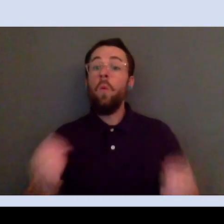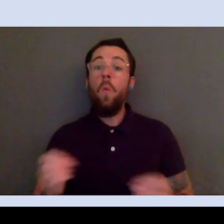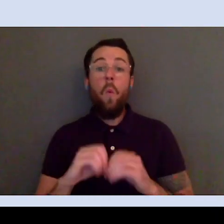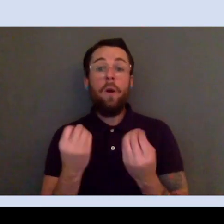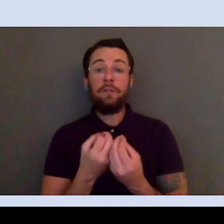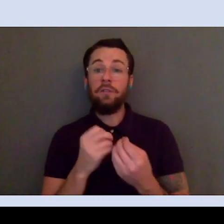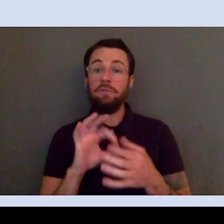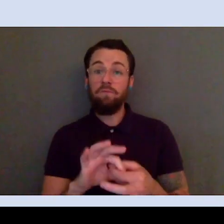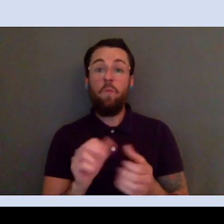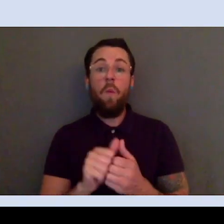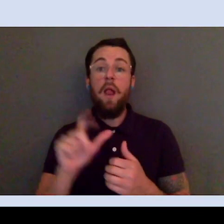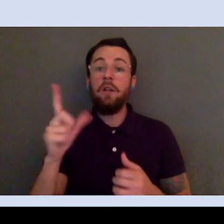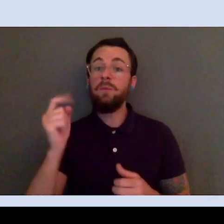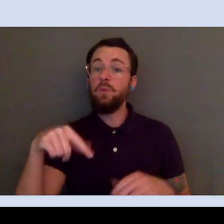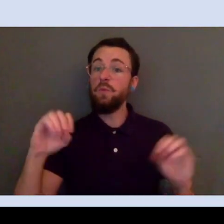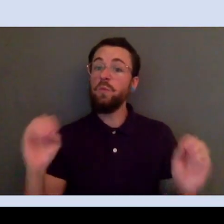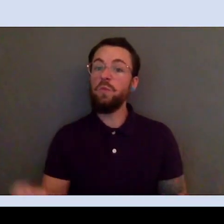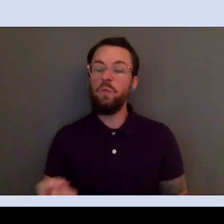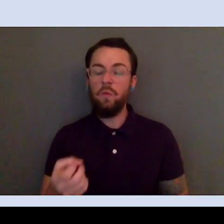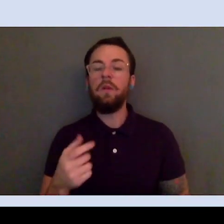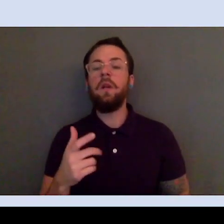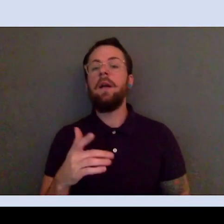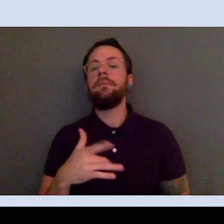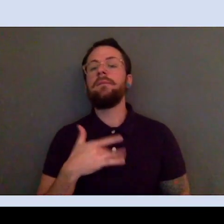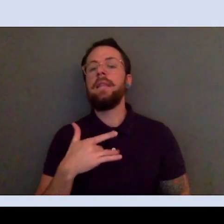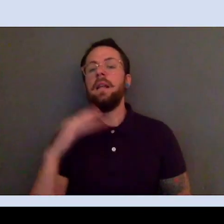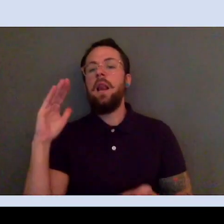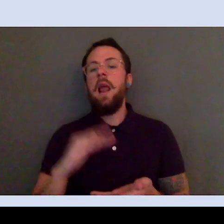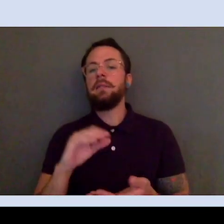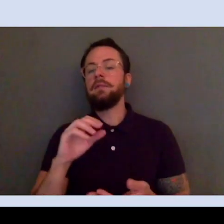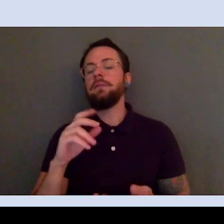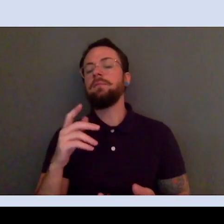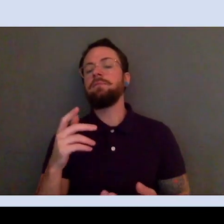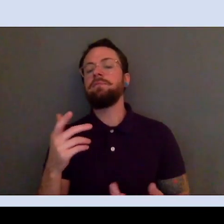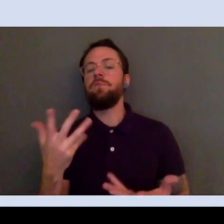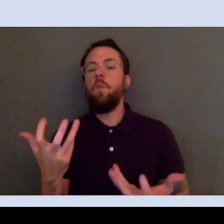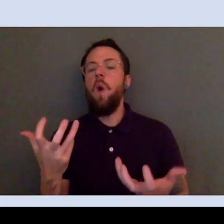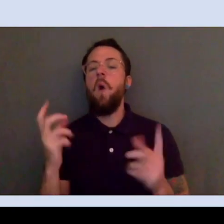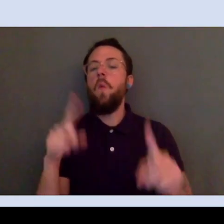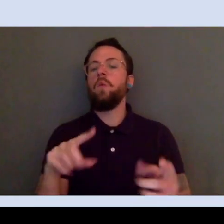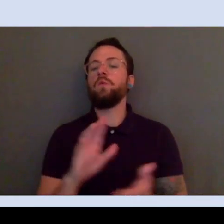they can elect to join. Research shows students feel better about that.